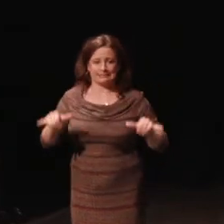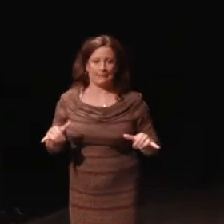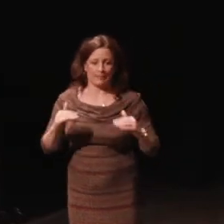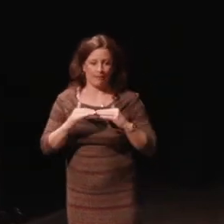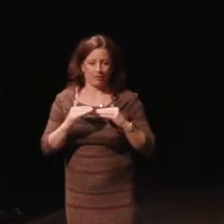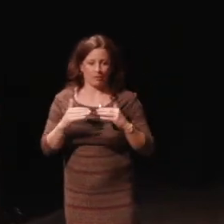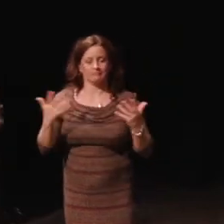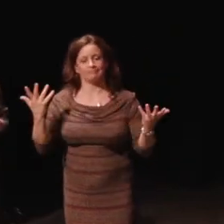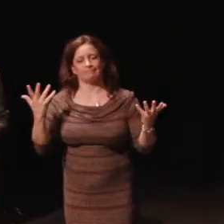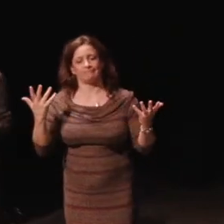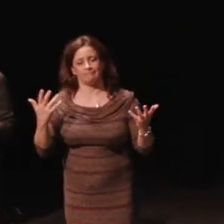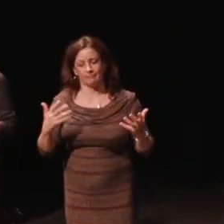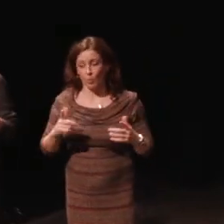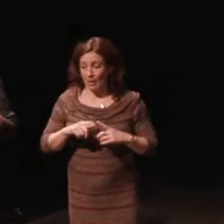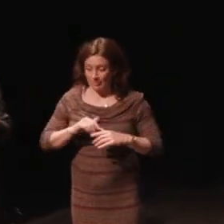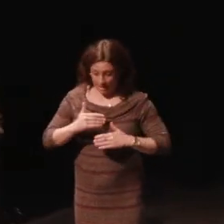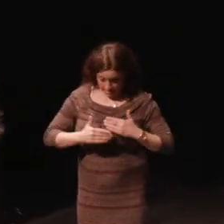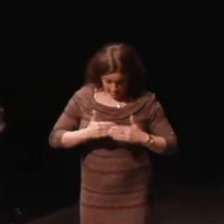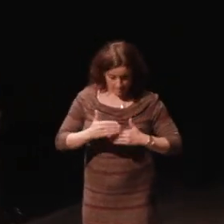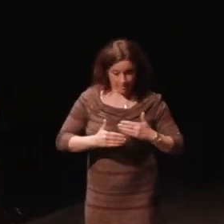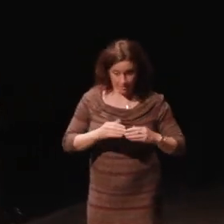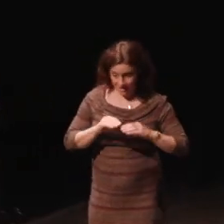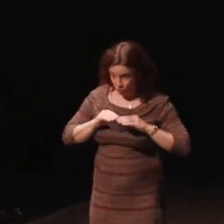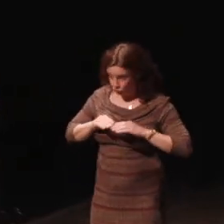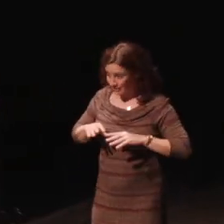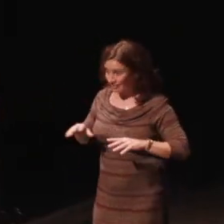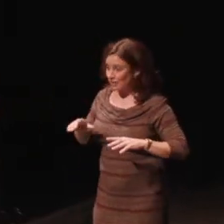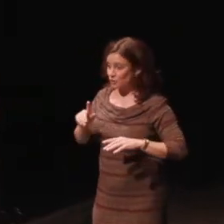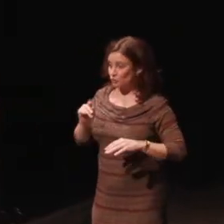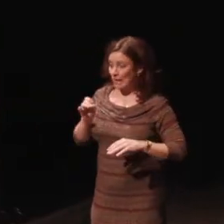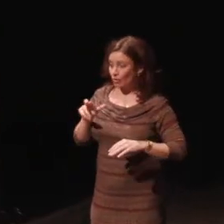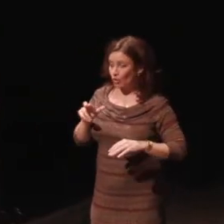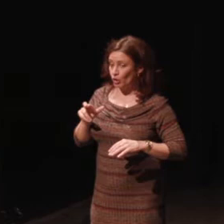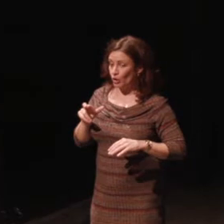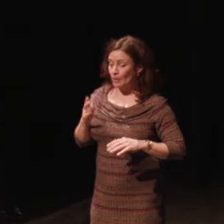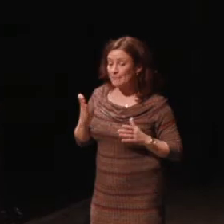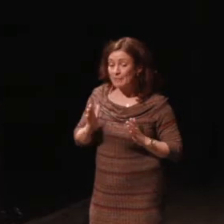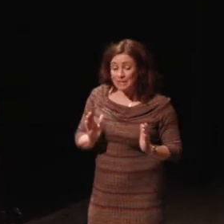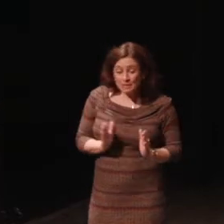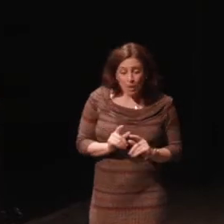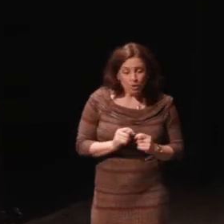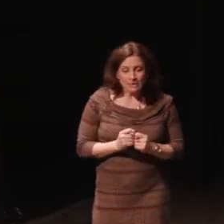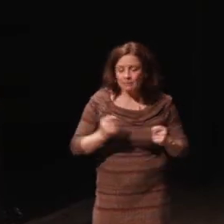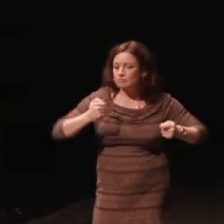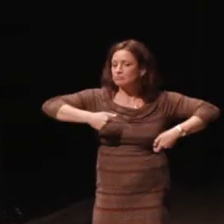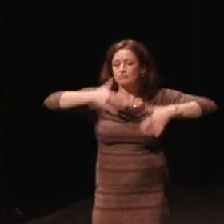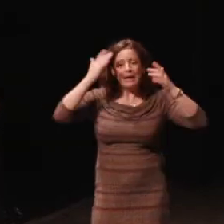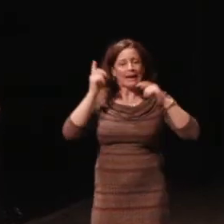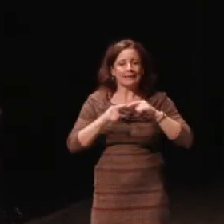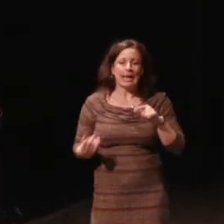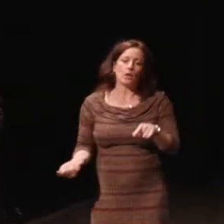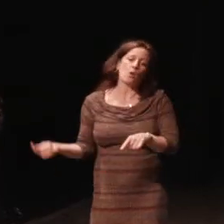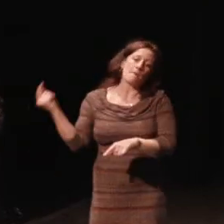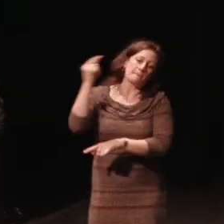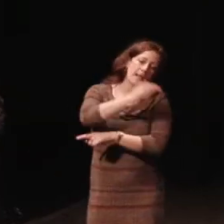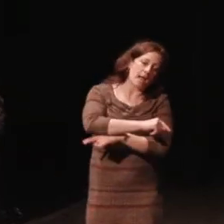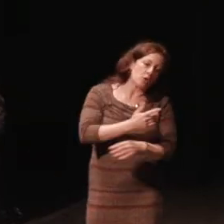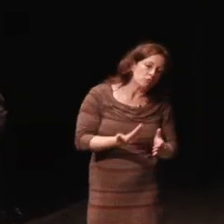By the time they've made the game enough that they've released the trailer, it could be for a small team already too late for them to go back and rewrite their audio engine,